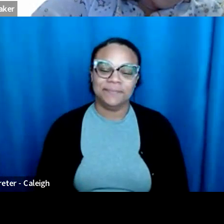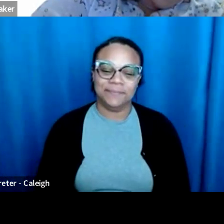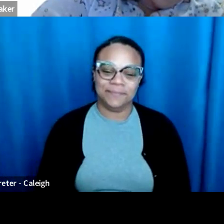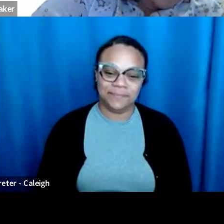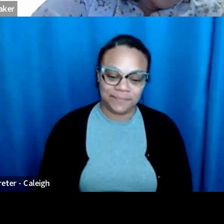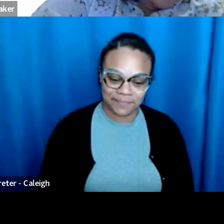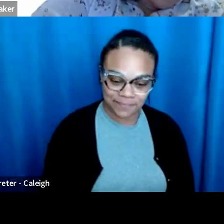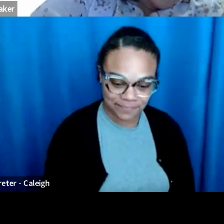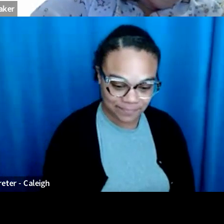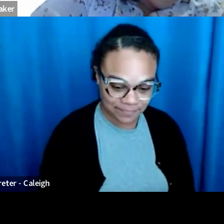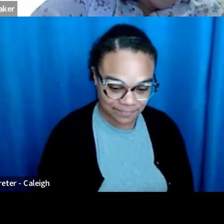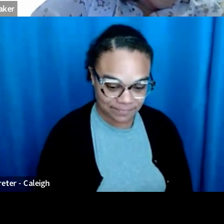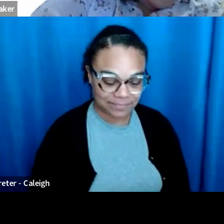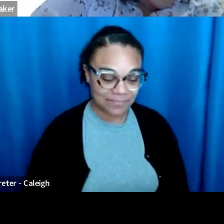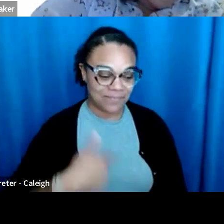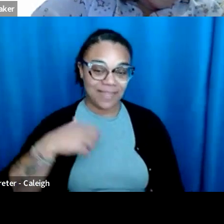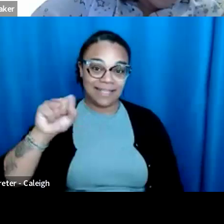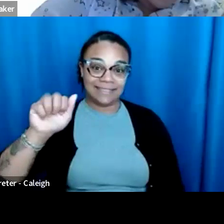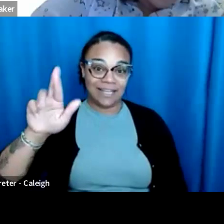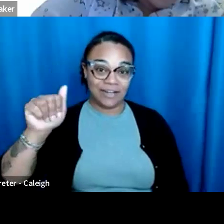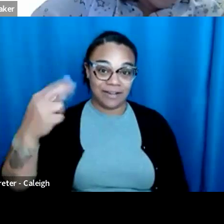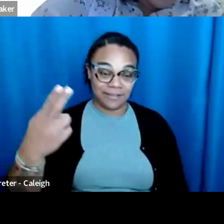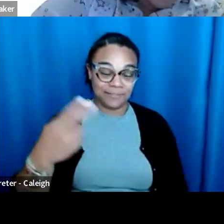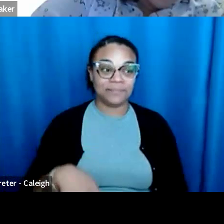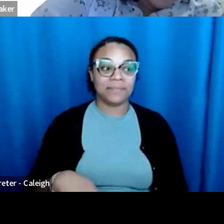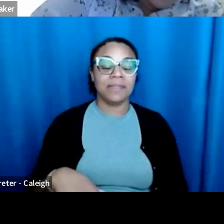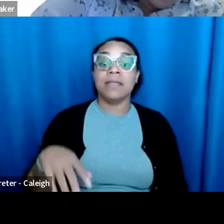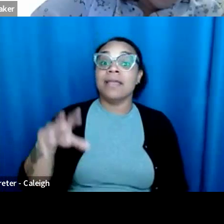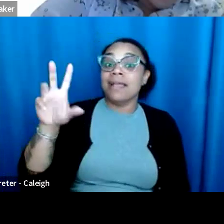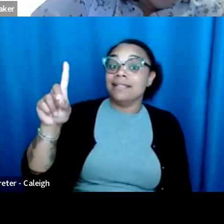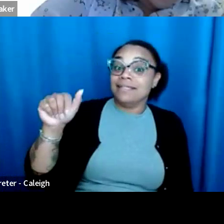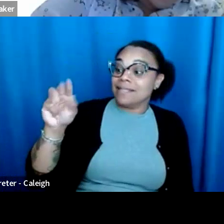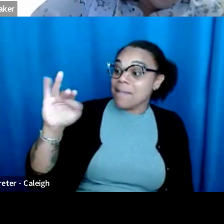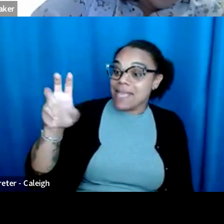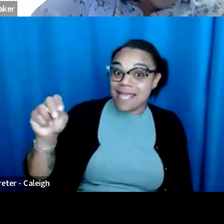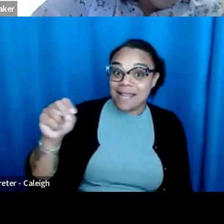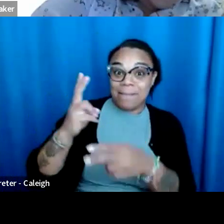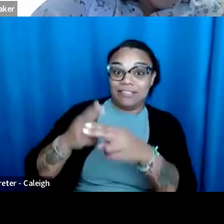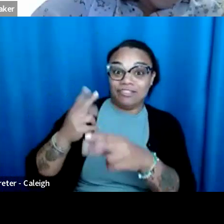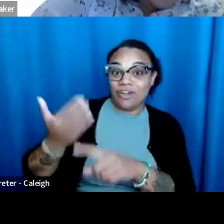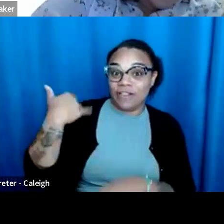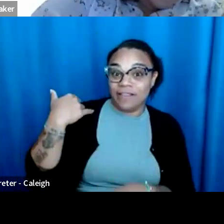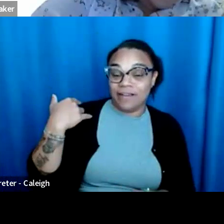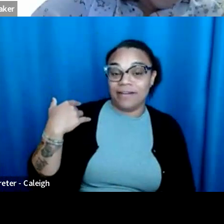This is Sarah. I'll pick upon that one. Damian had mentioned earlier that, you know, if he has to wait a little bit longer to do something,